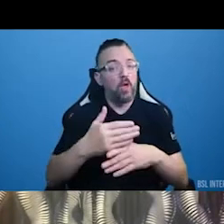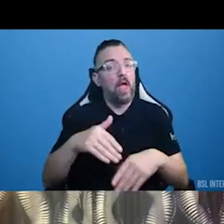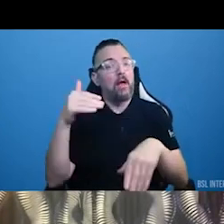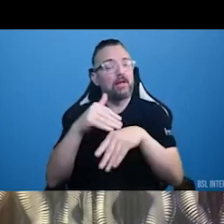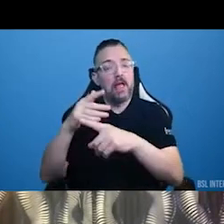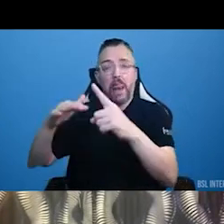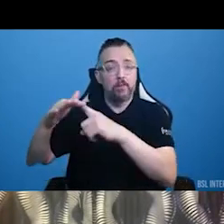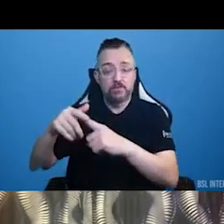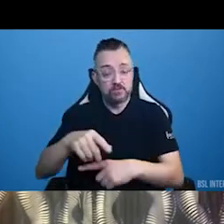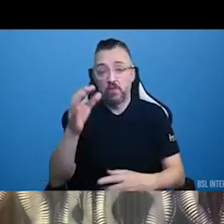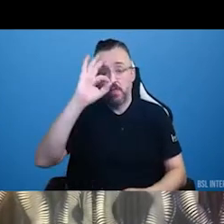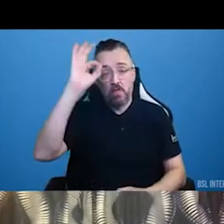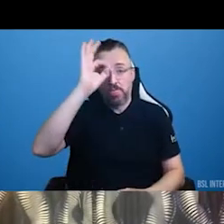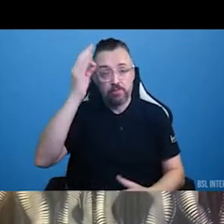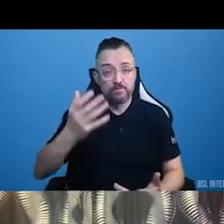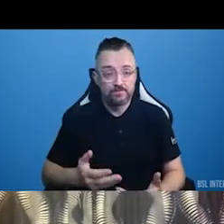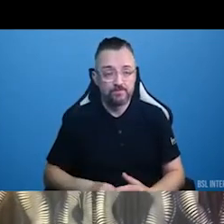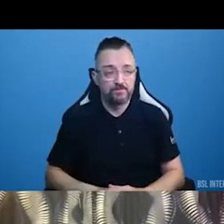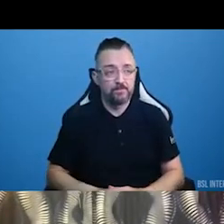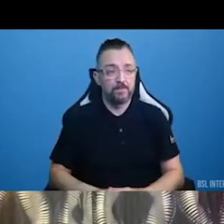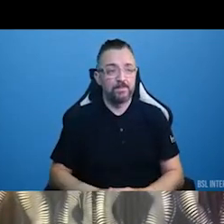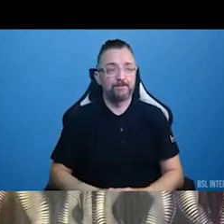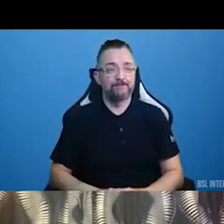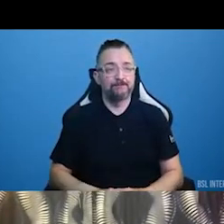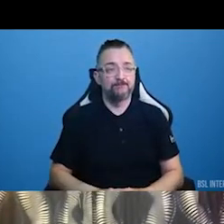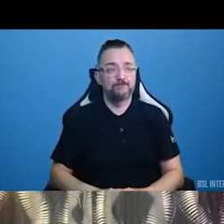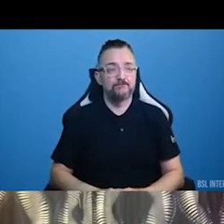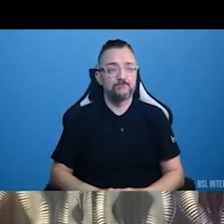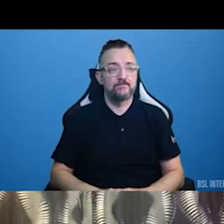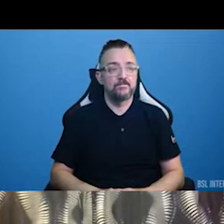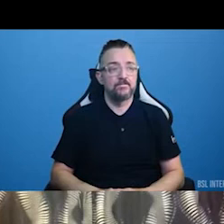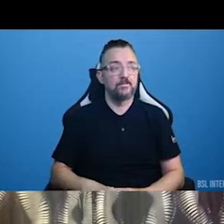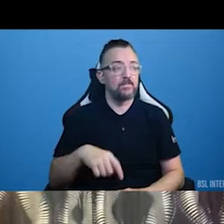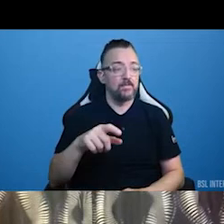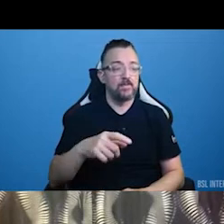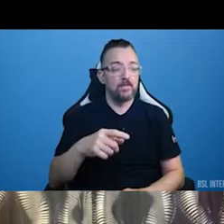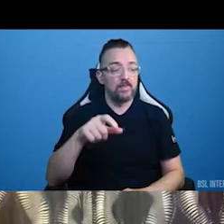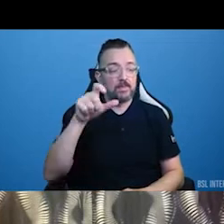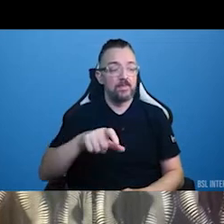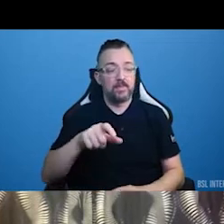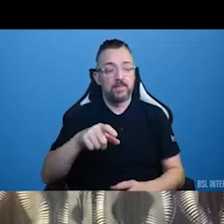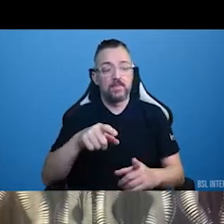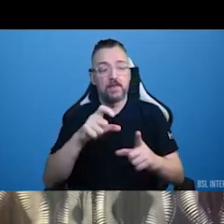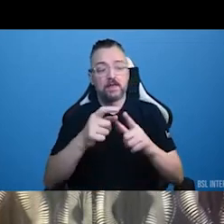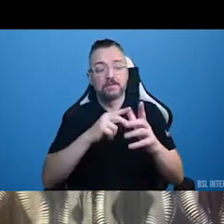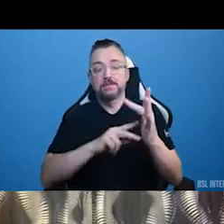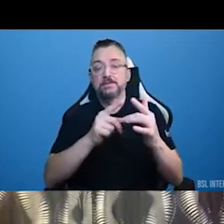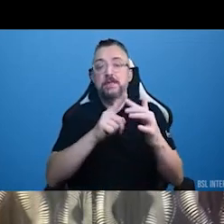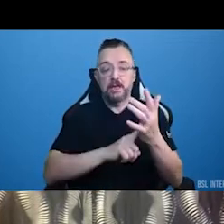that we need to be having around that conversation. And Daniel Christian Wahl said it incredibly eloquently. So all that we design is an expression